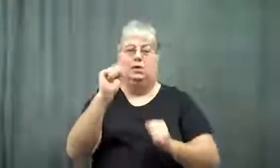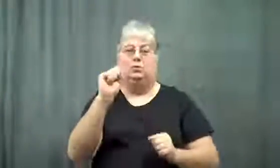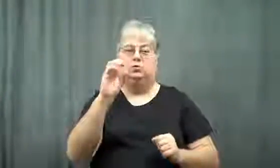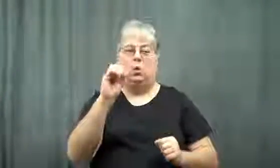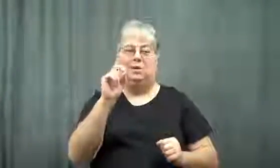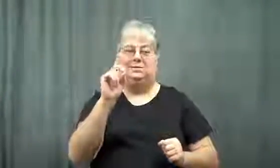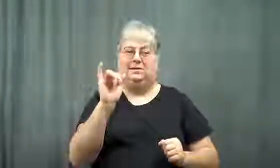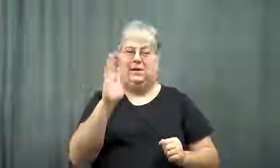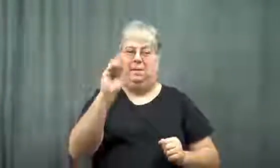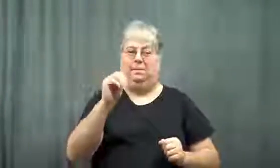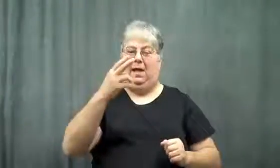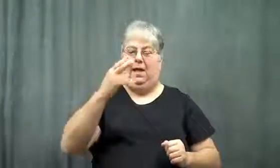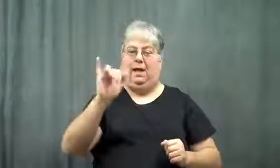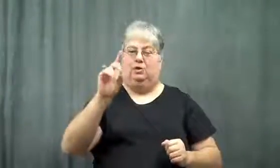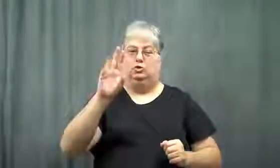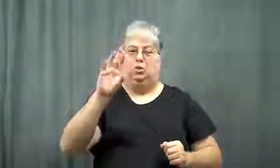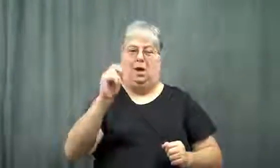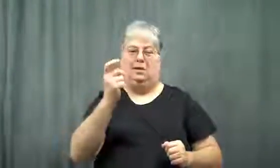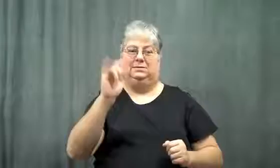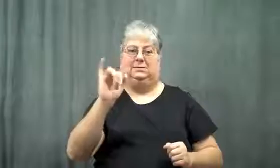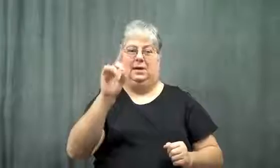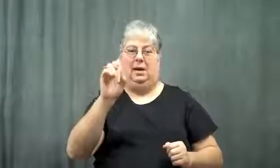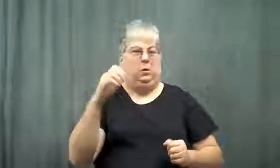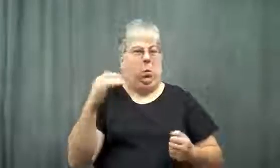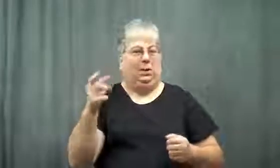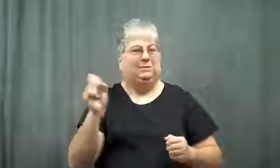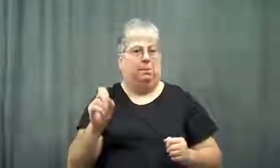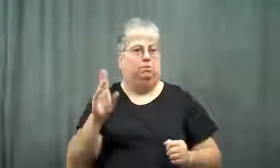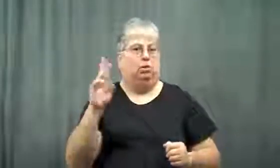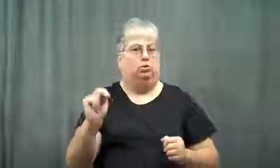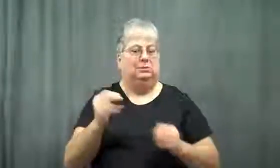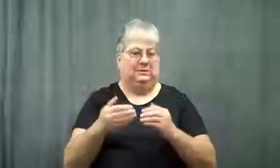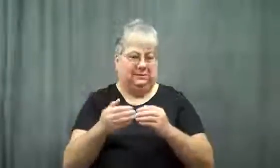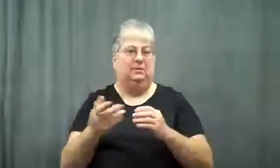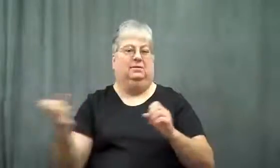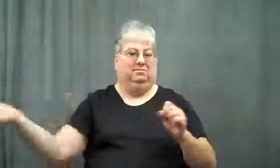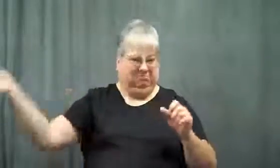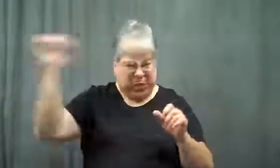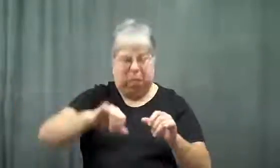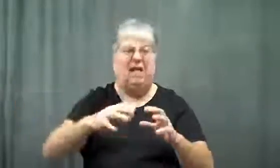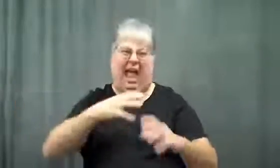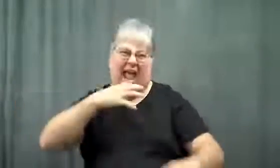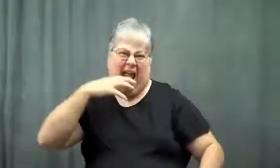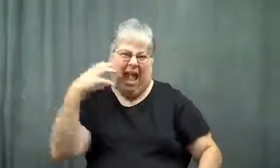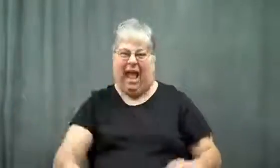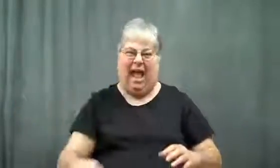Sodium hydroxide, a caustic chemical that can burn is added in.